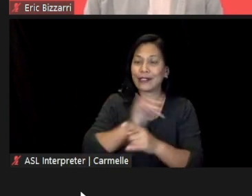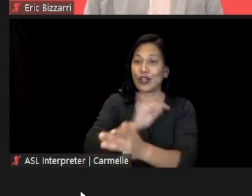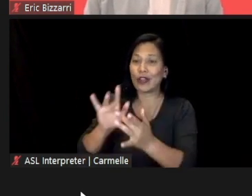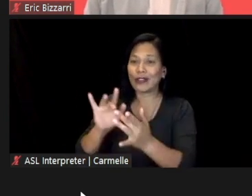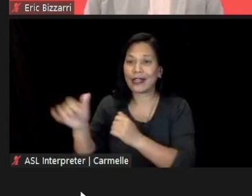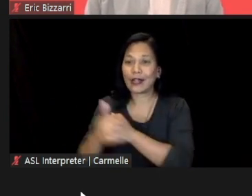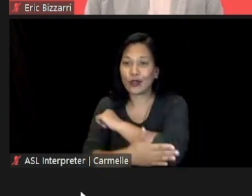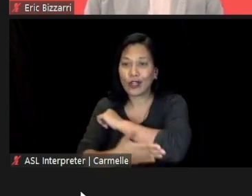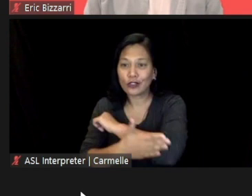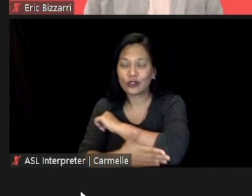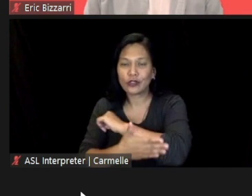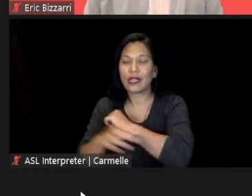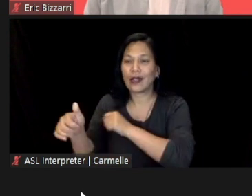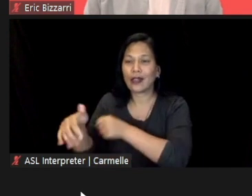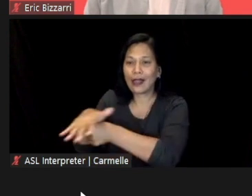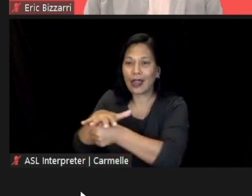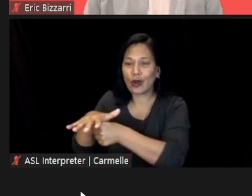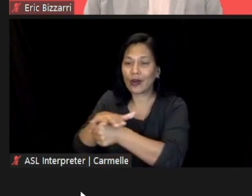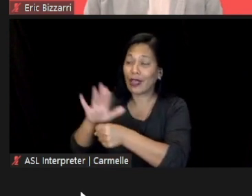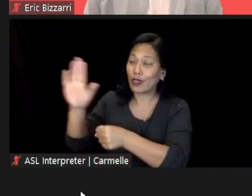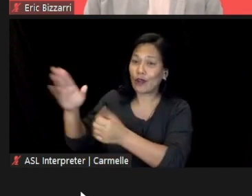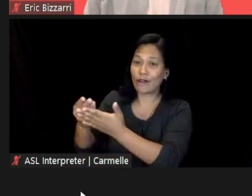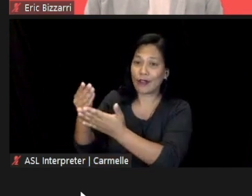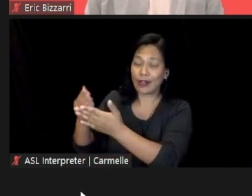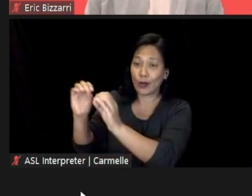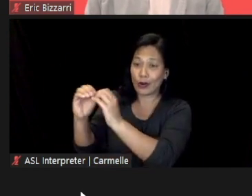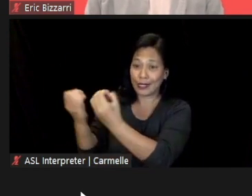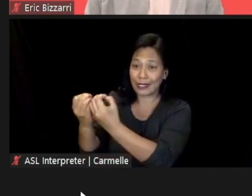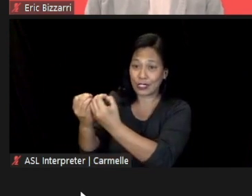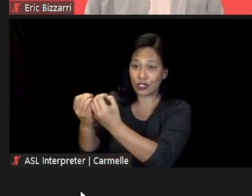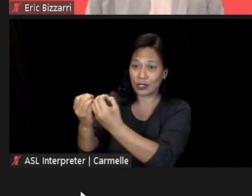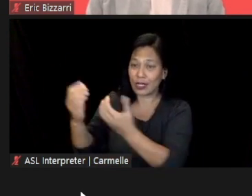nation in the world, and a funding body there. And we try and leverage our money.